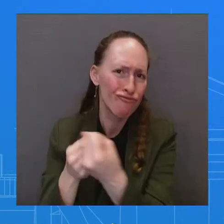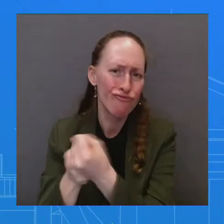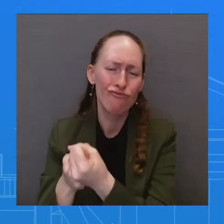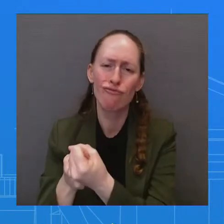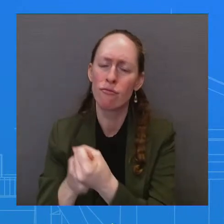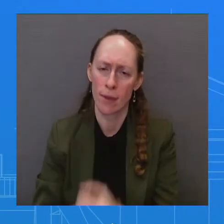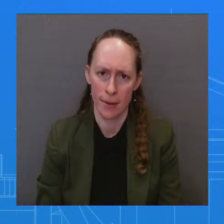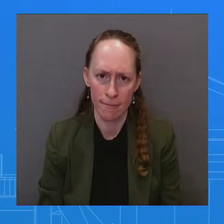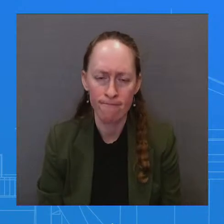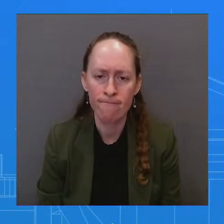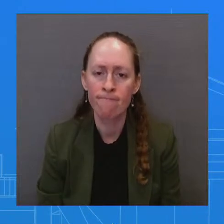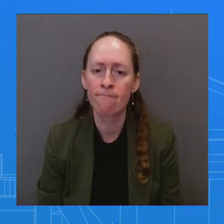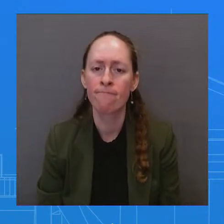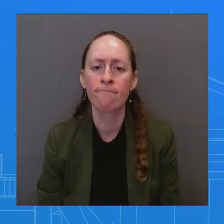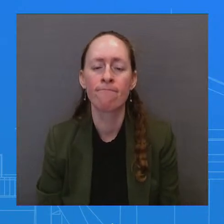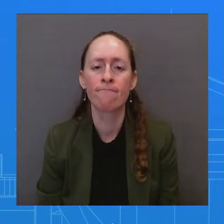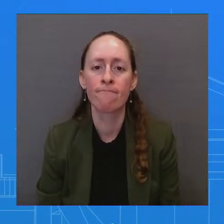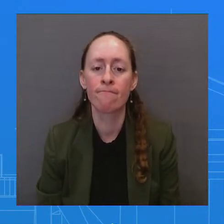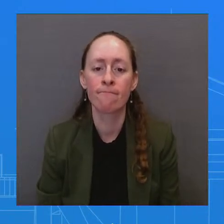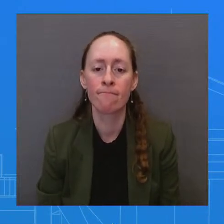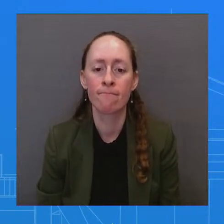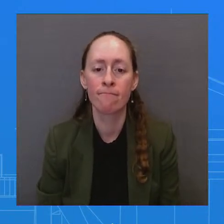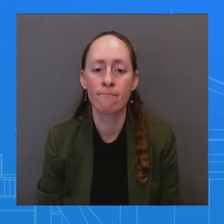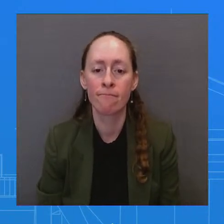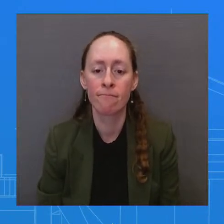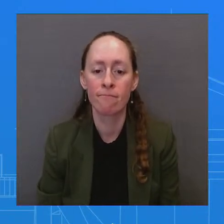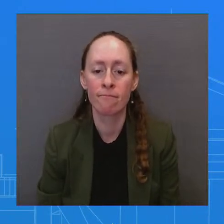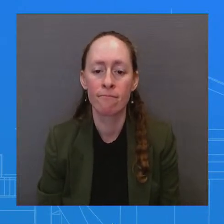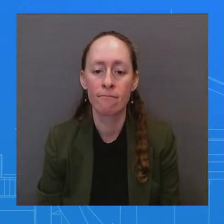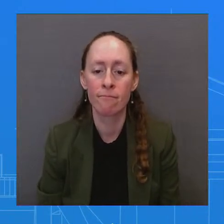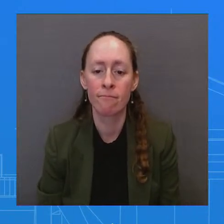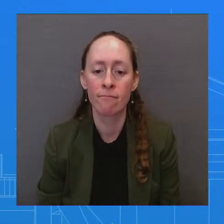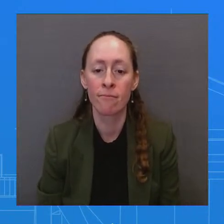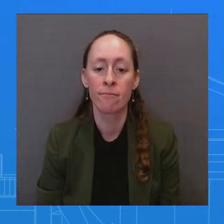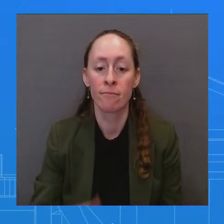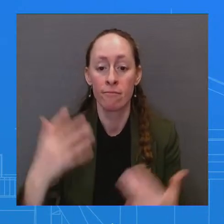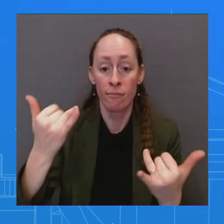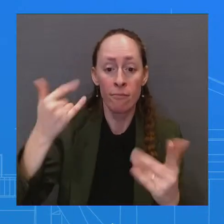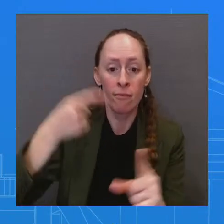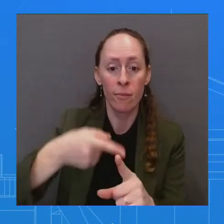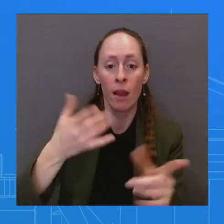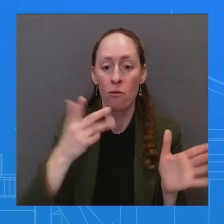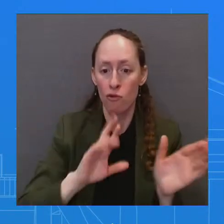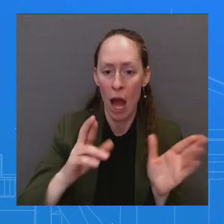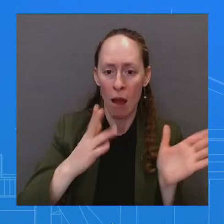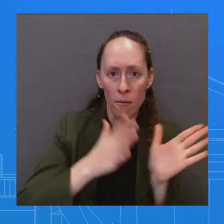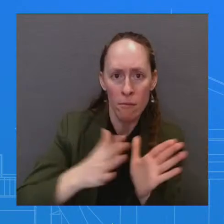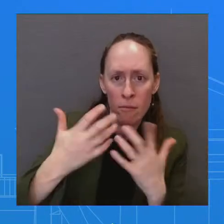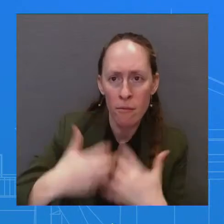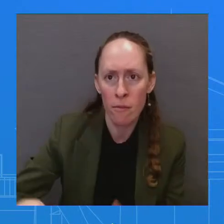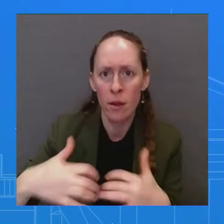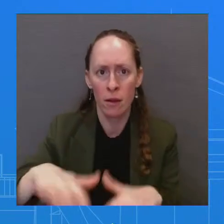are expanding our economic cooperation at record speed, including pursuing additional investments through the President's flagship Partnership